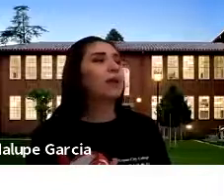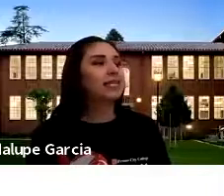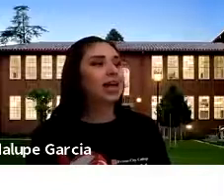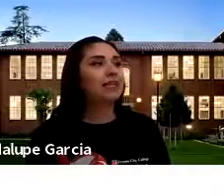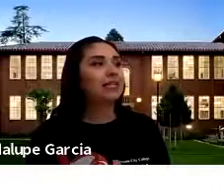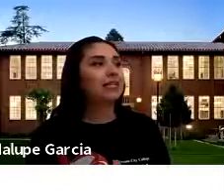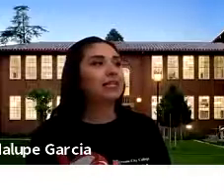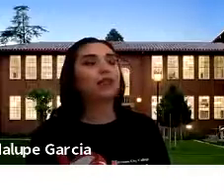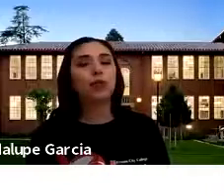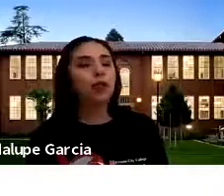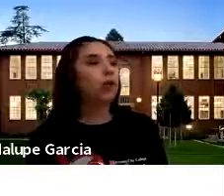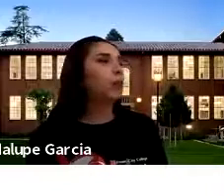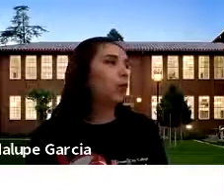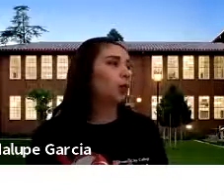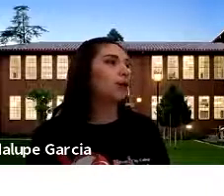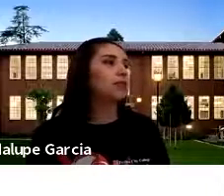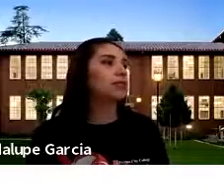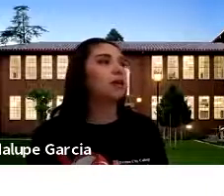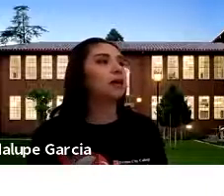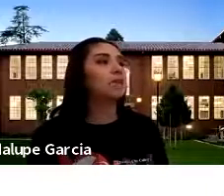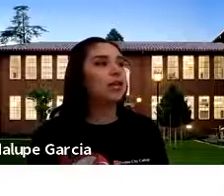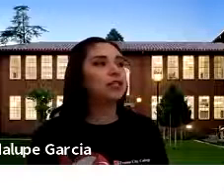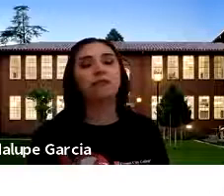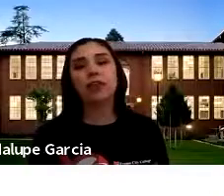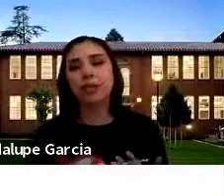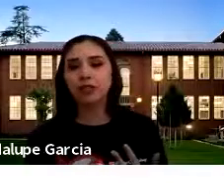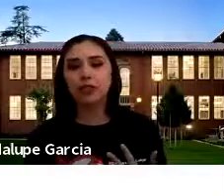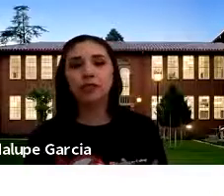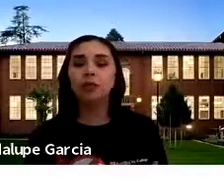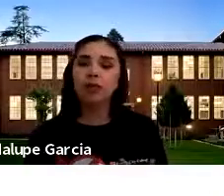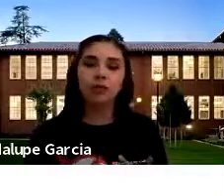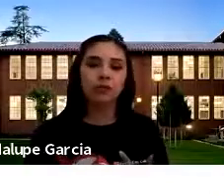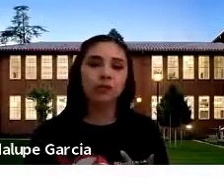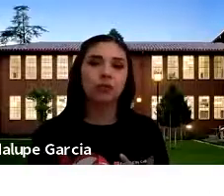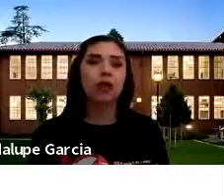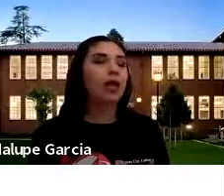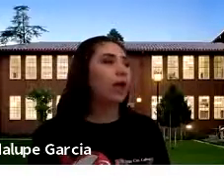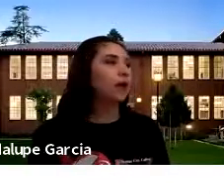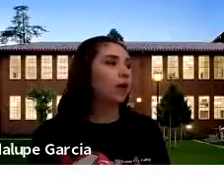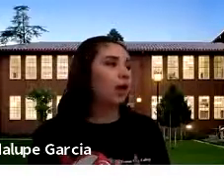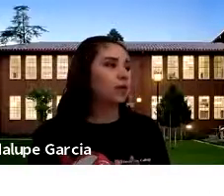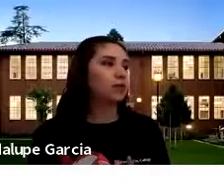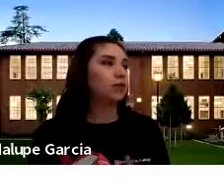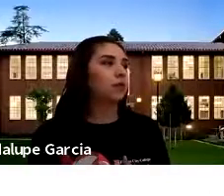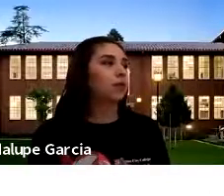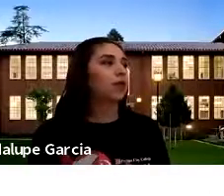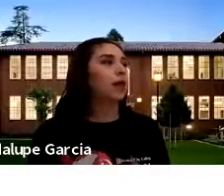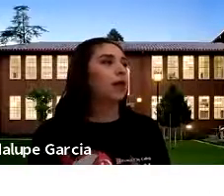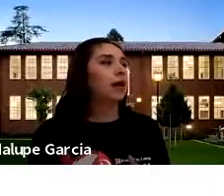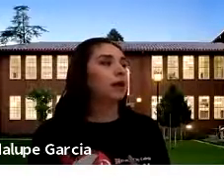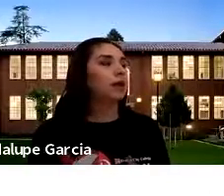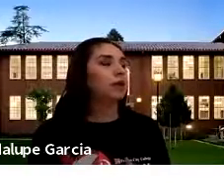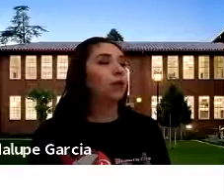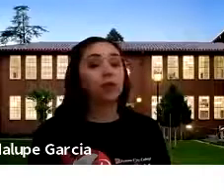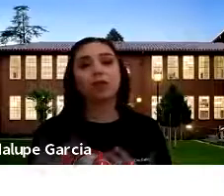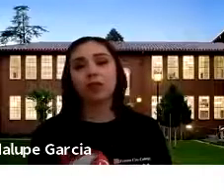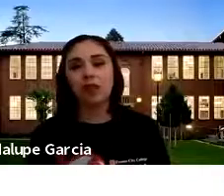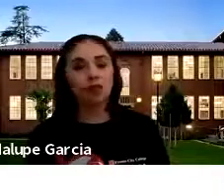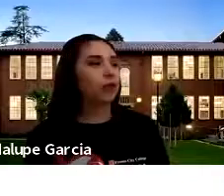must have attended three or more years in a combination of elementary school, middle school and or high school or that have three